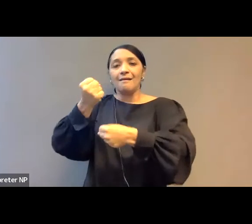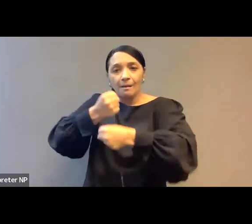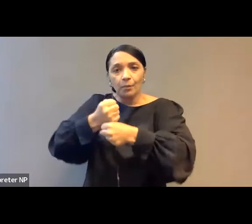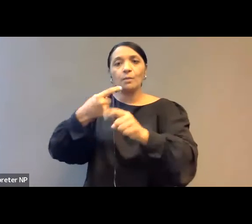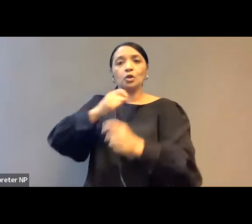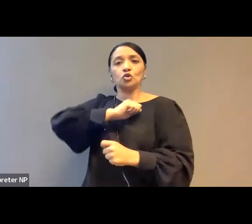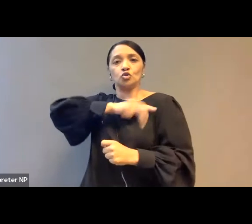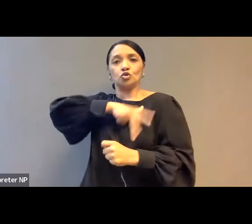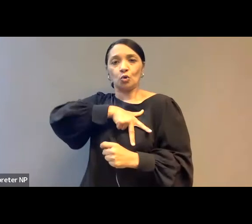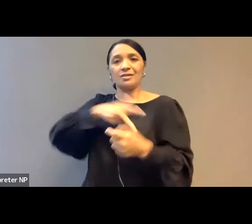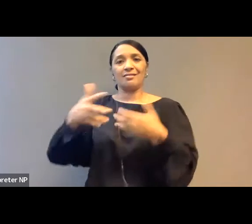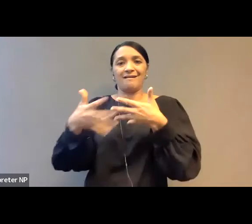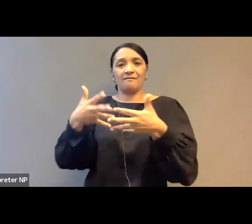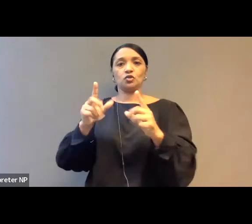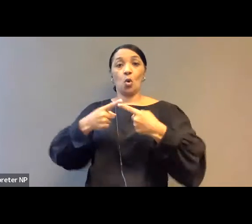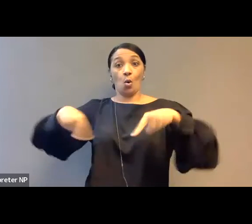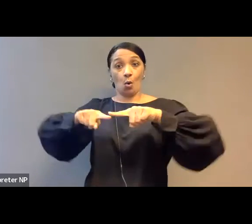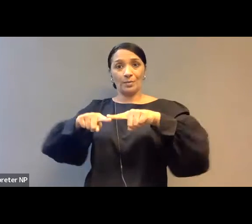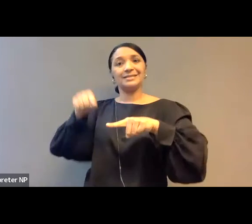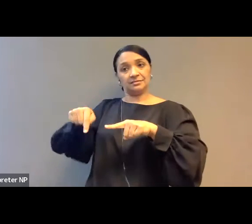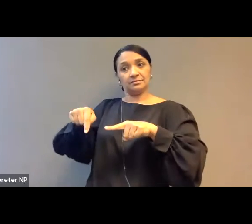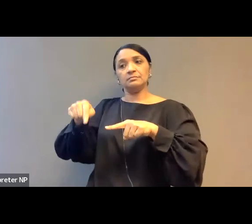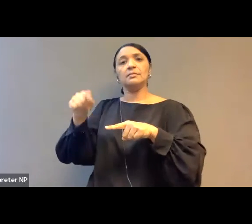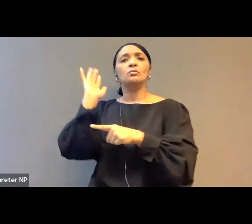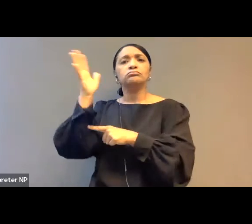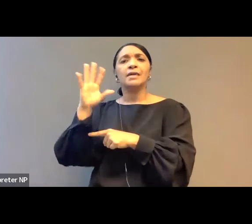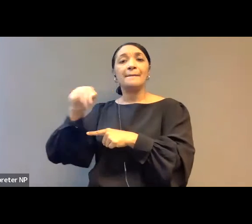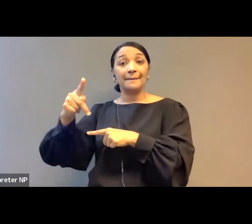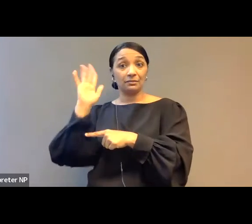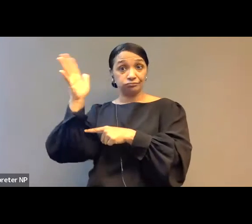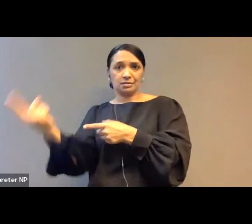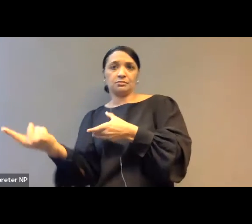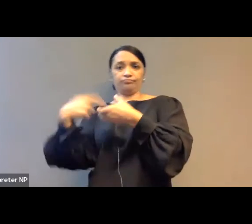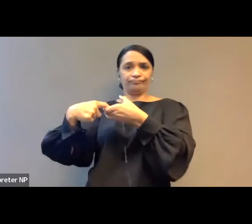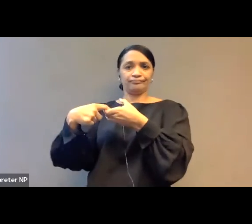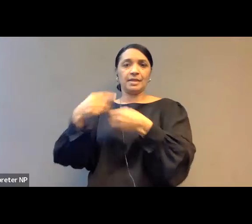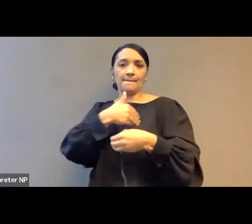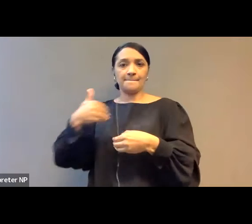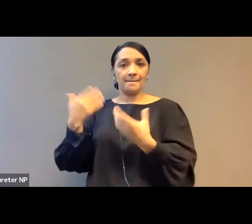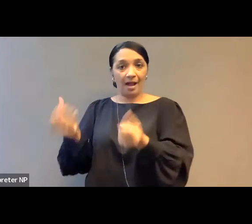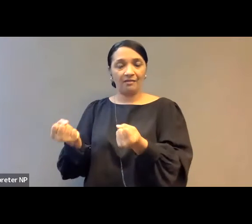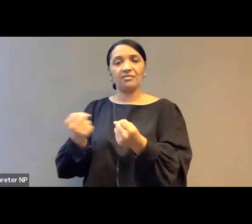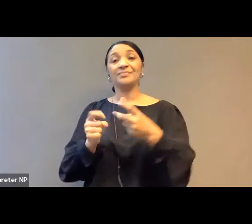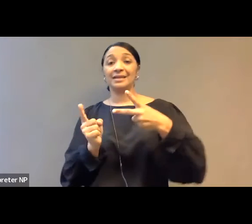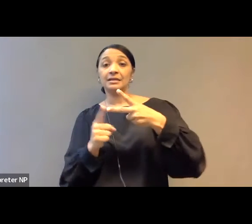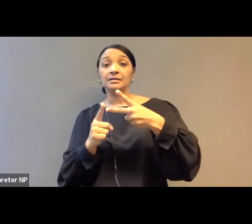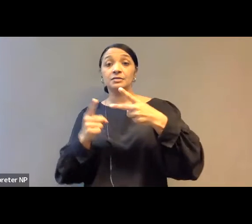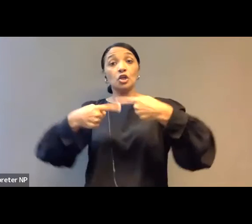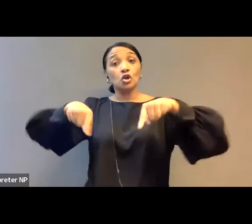where MEP Nicholsonová is a member. And another important committee is the Transport Committee,